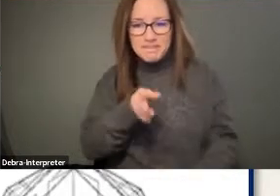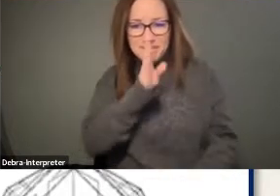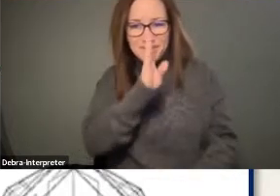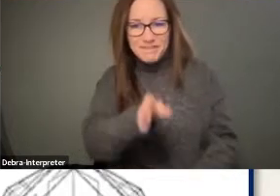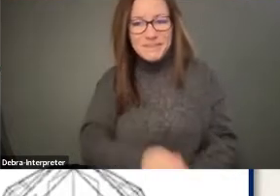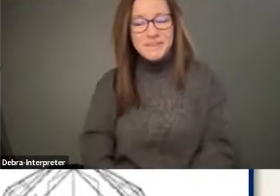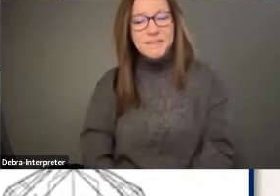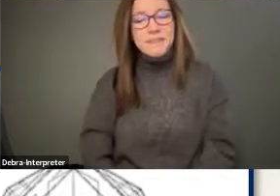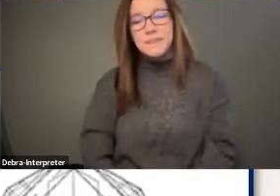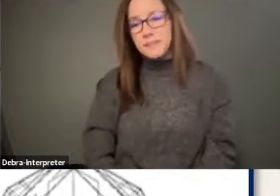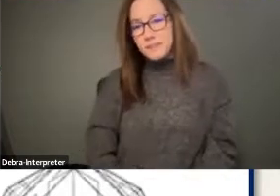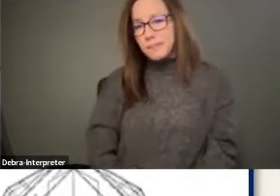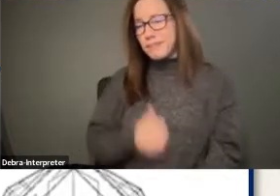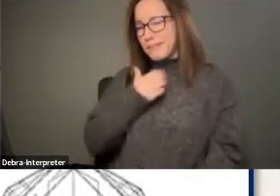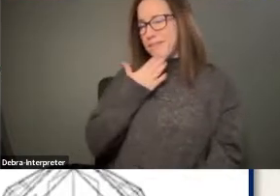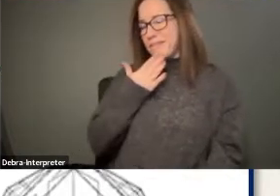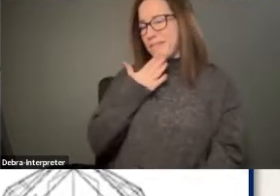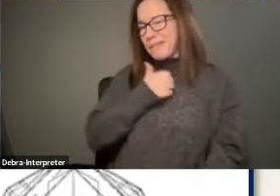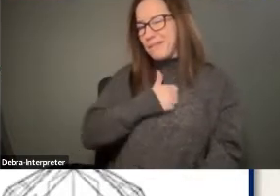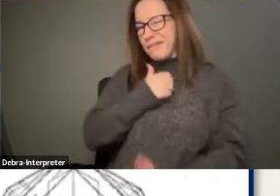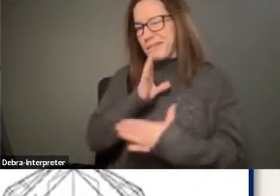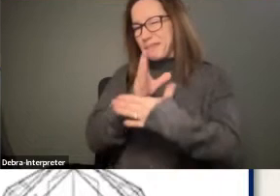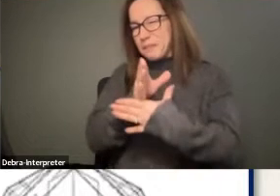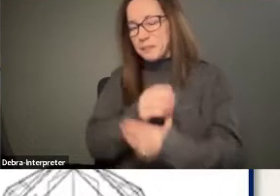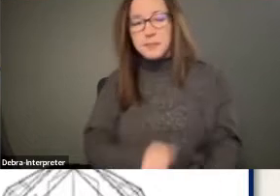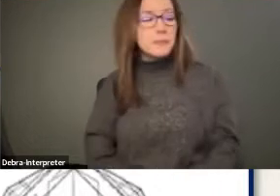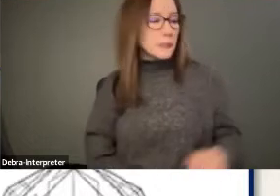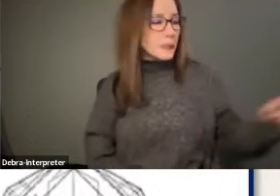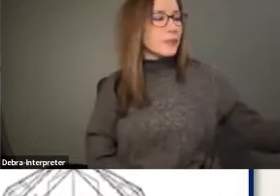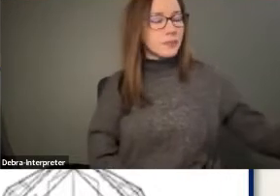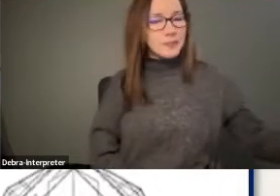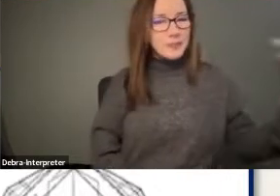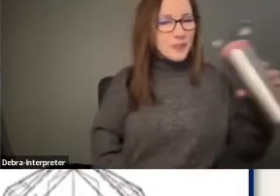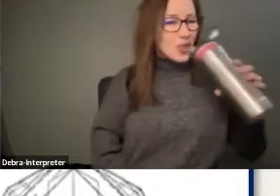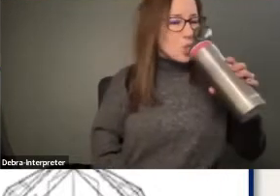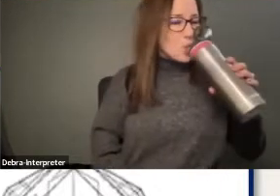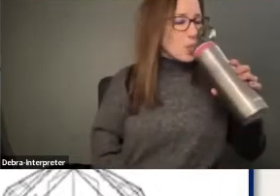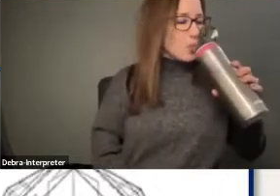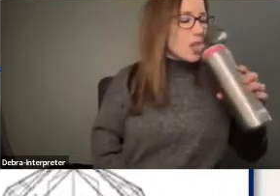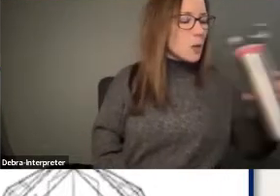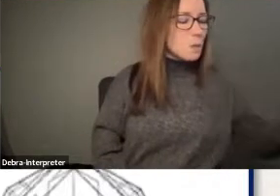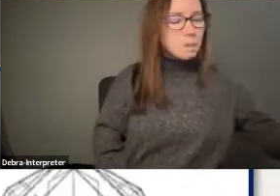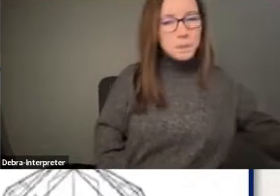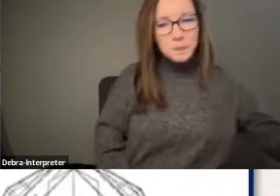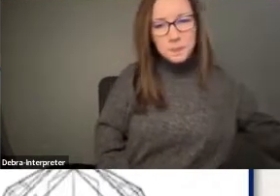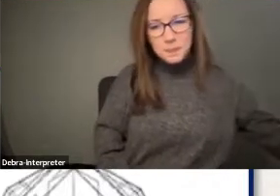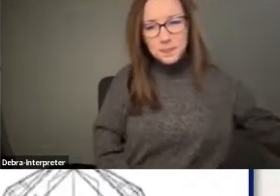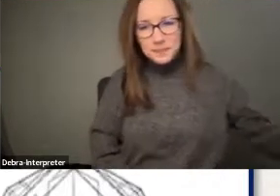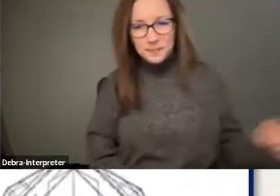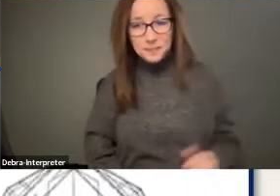so sorry about that it I will try to get close STOER the microphone and make sure I am speaking directly to